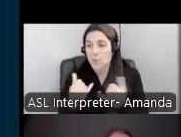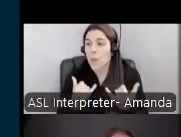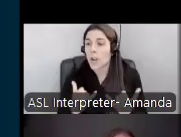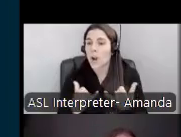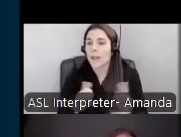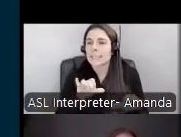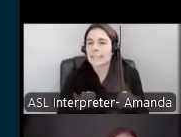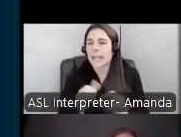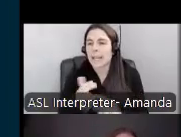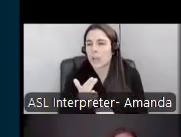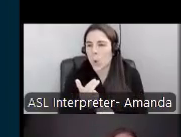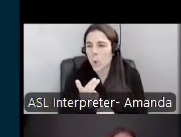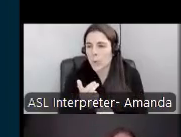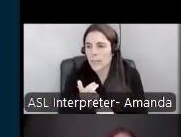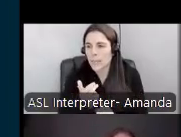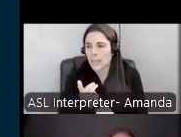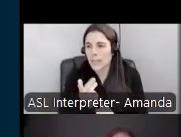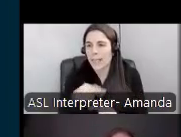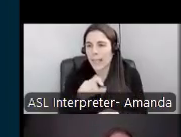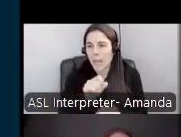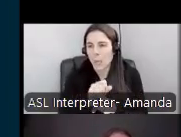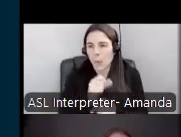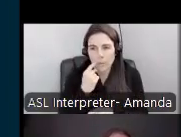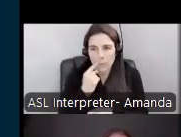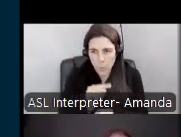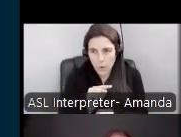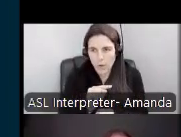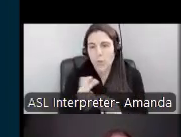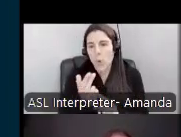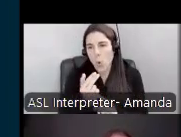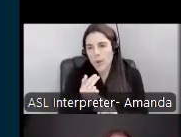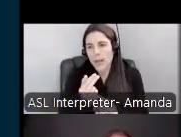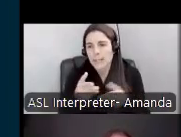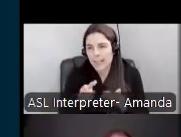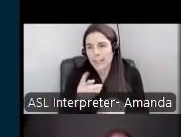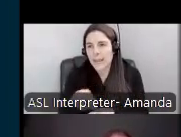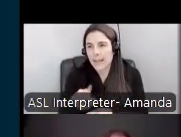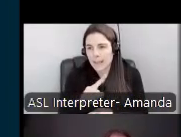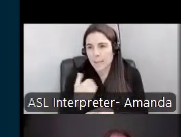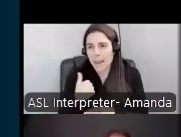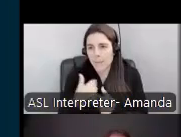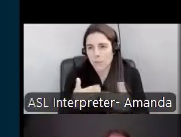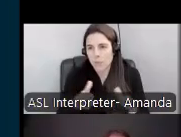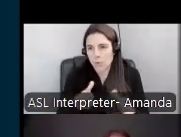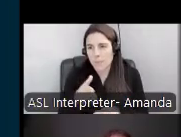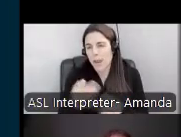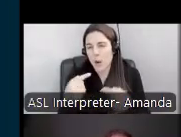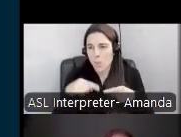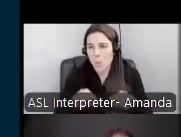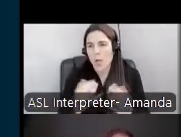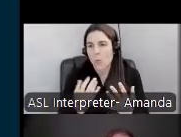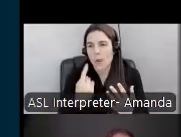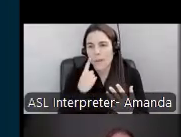a hotel that they work for. They're letting them have a room there while they're waiting for their apartment. So